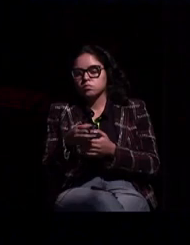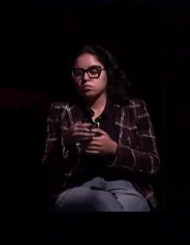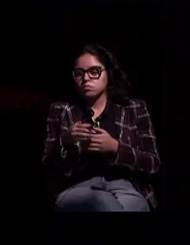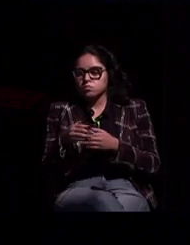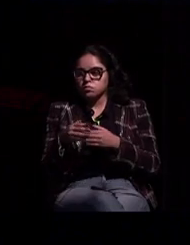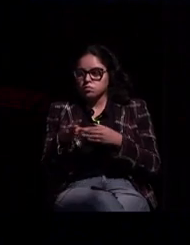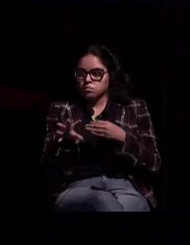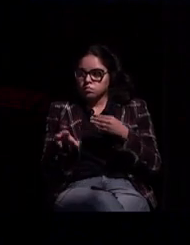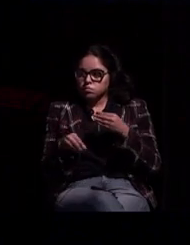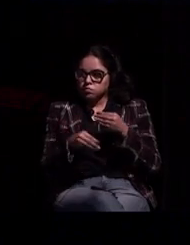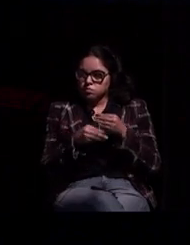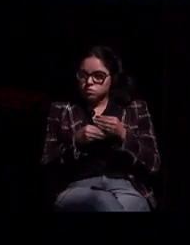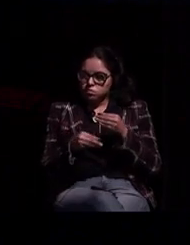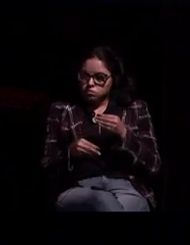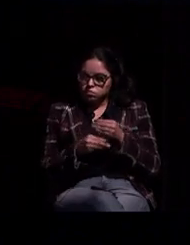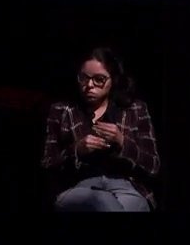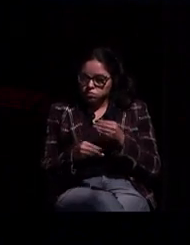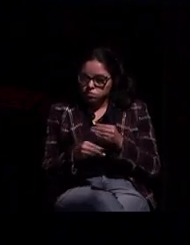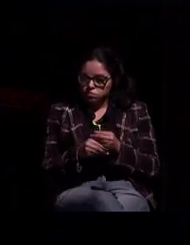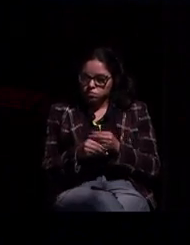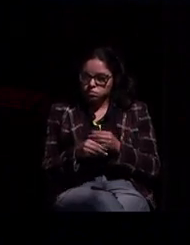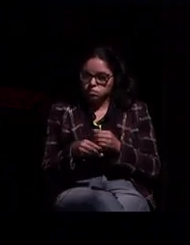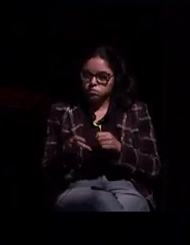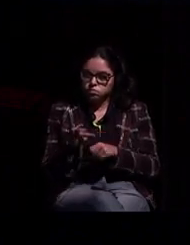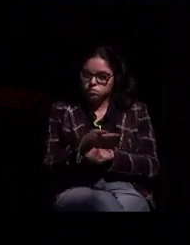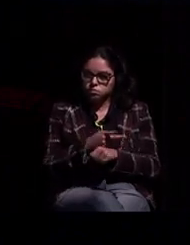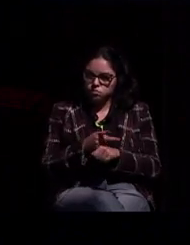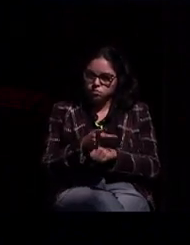that is, mechanisms seeking to break workers’ unions